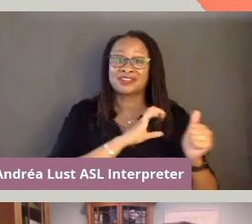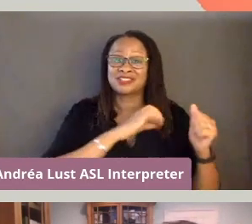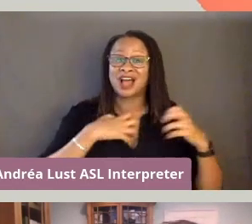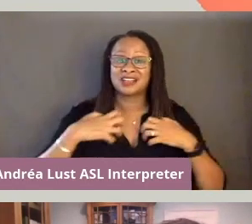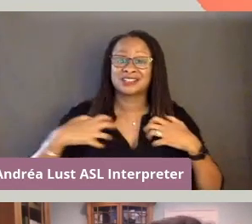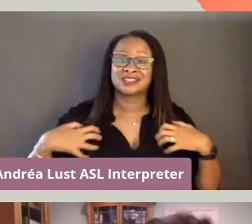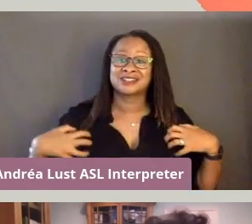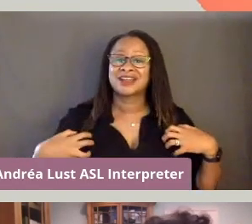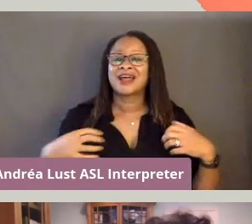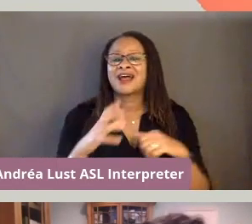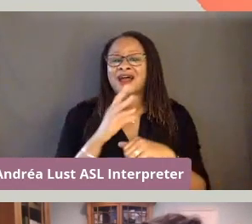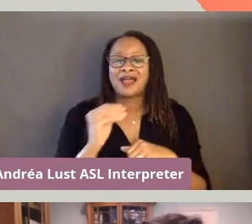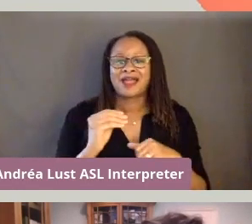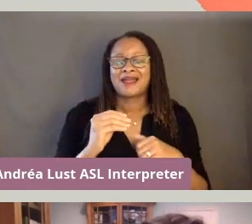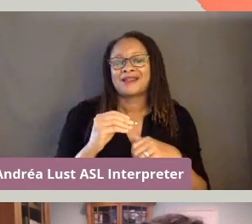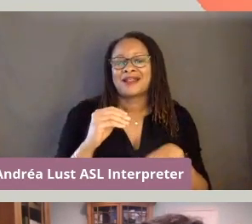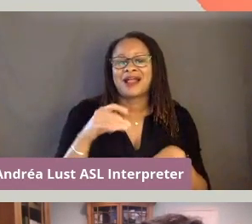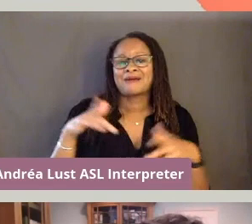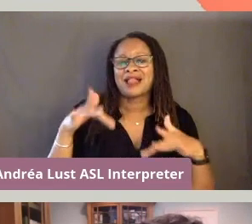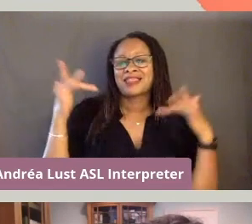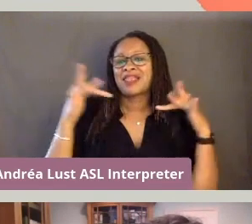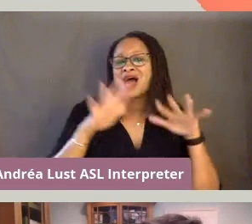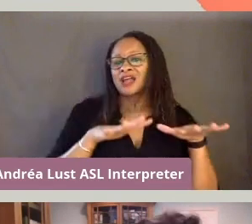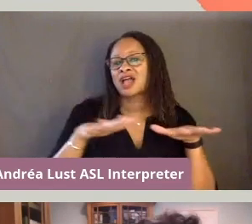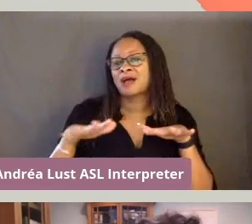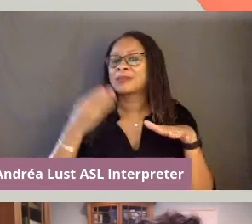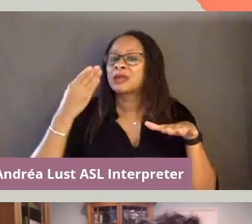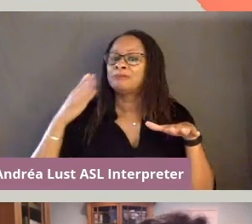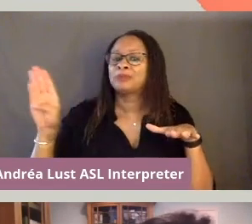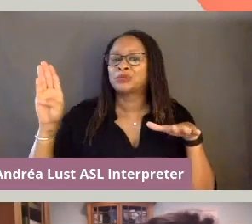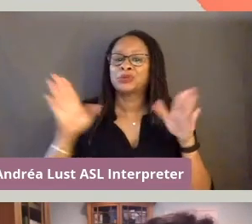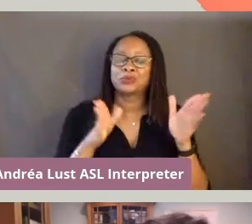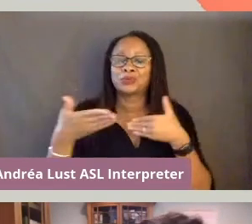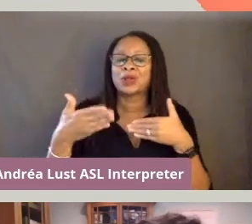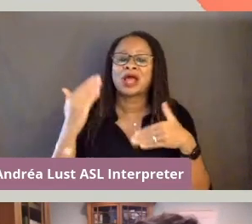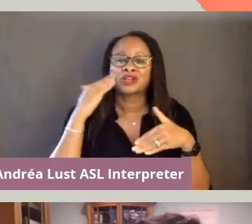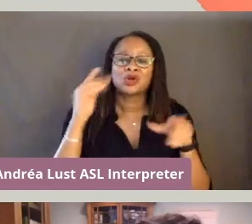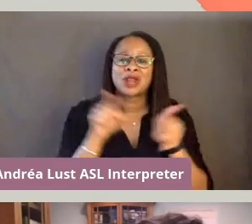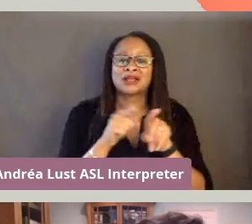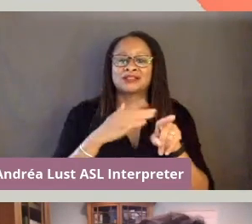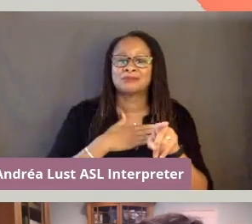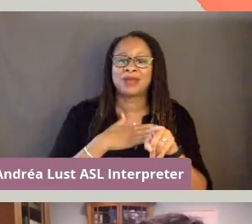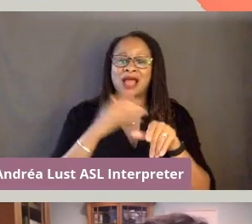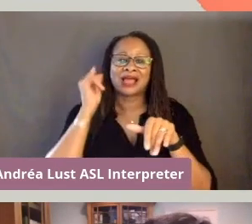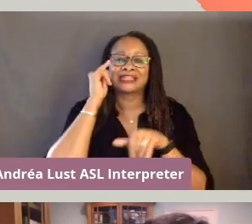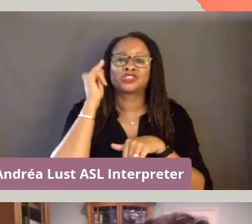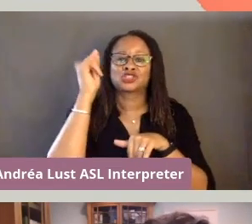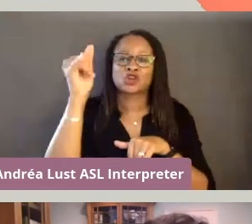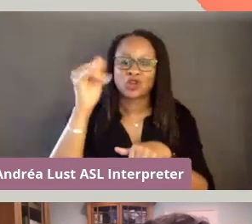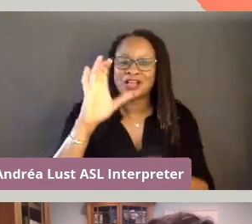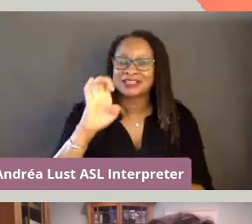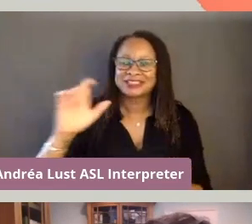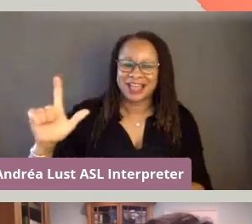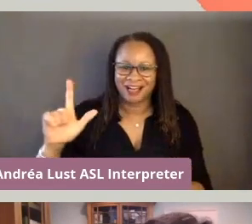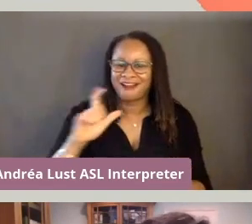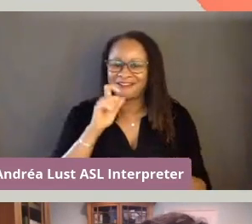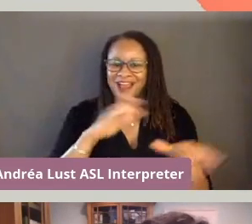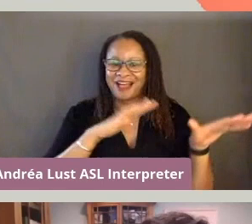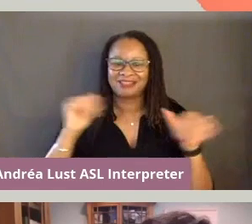and I'm in a light and calming blue room known as my eternal cell where I haven't left for months.